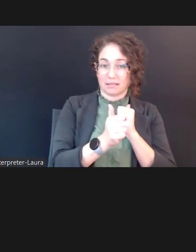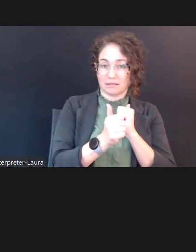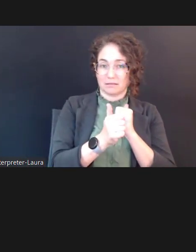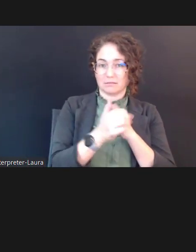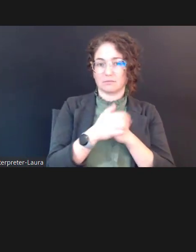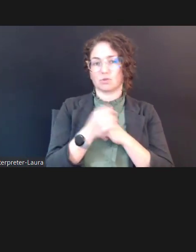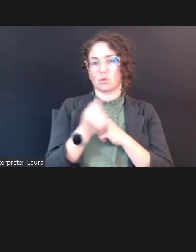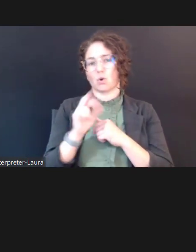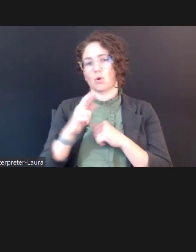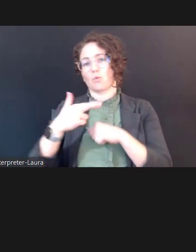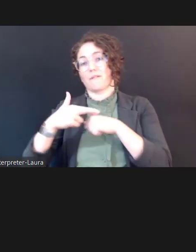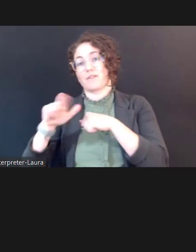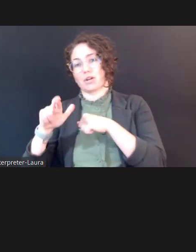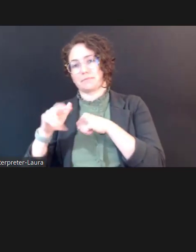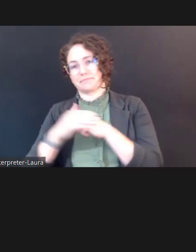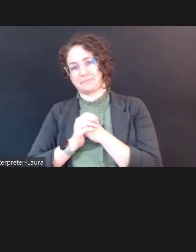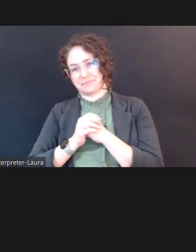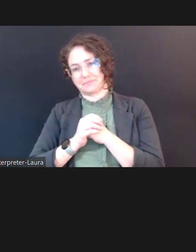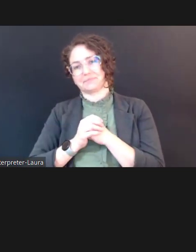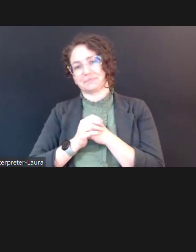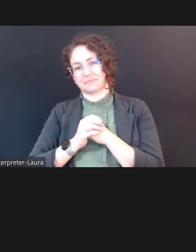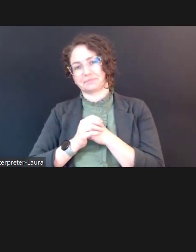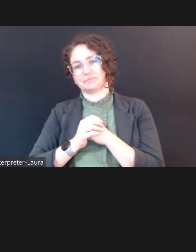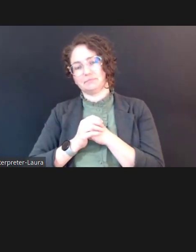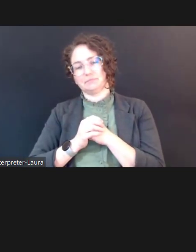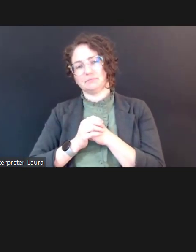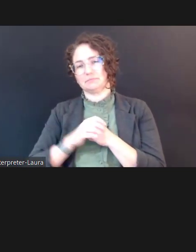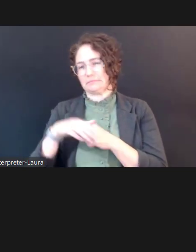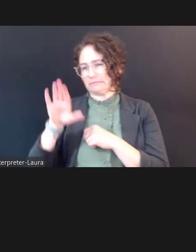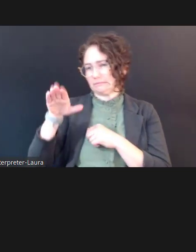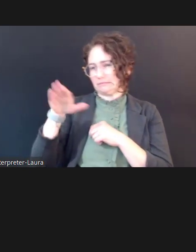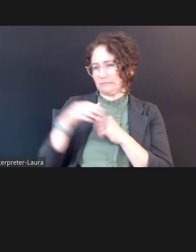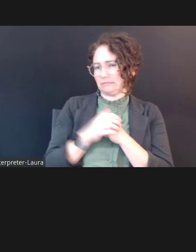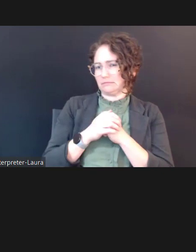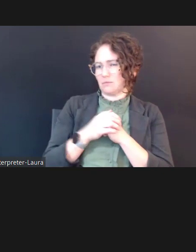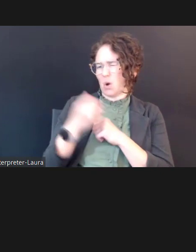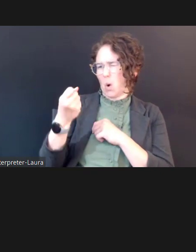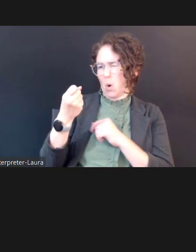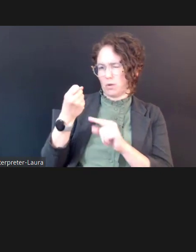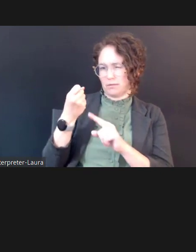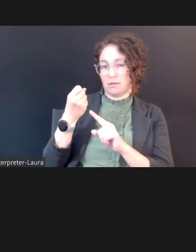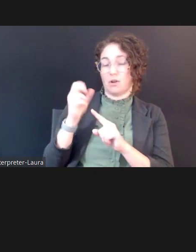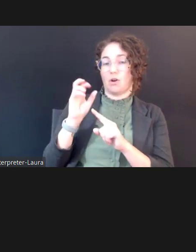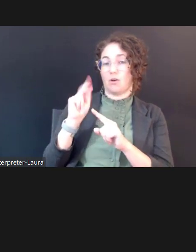William Eiserman: So, you heard that correctly.